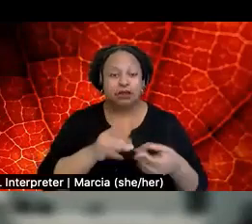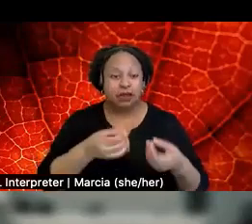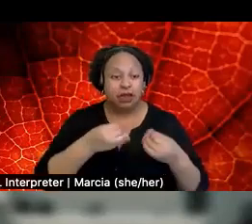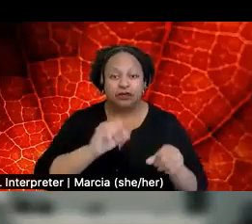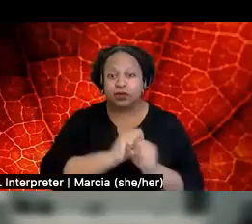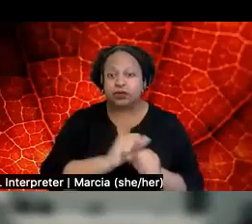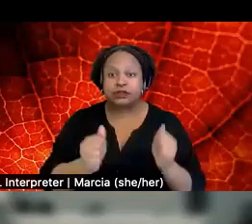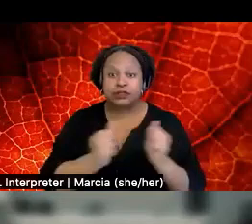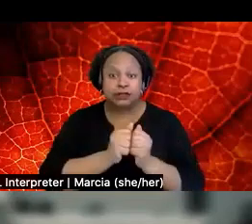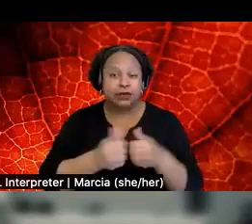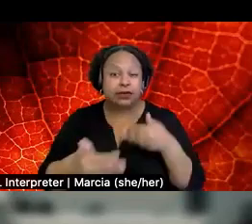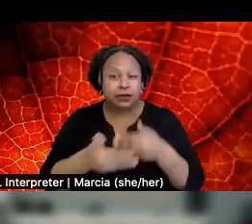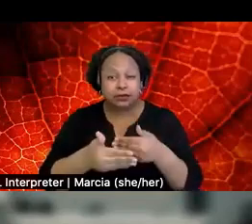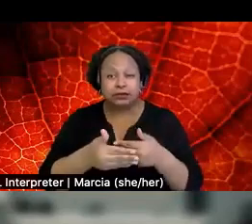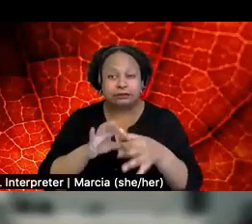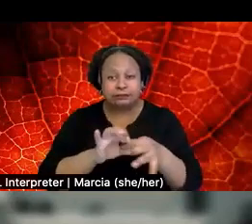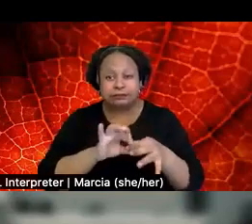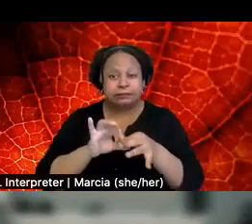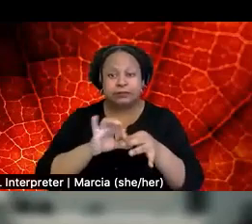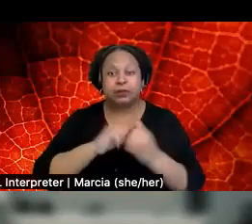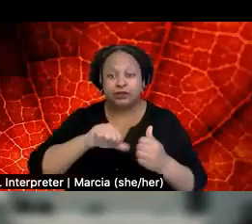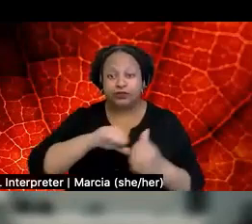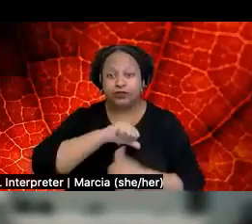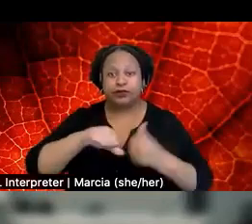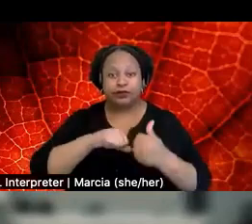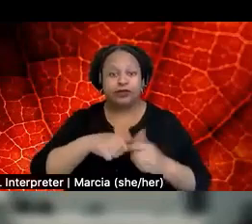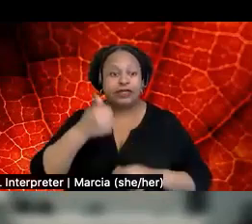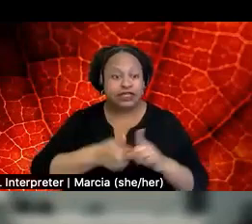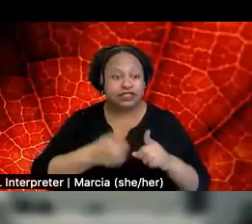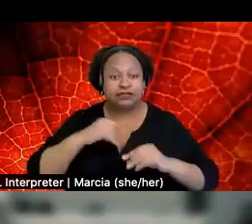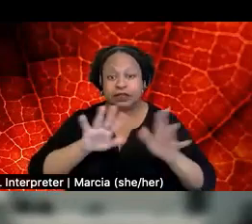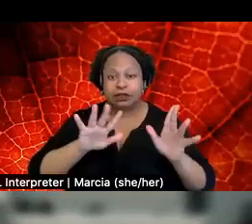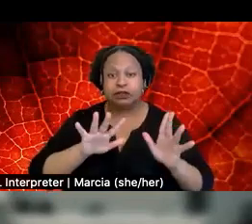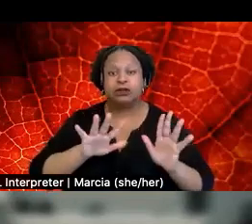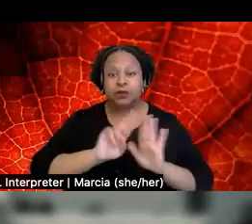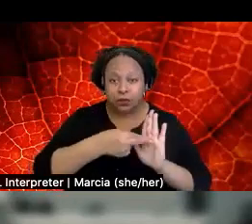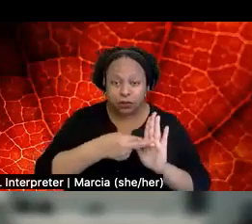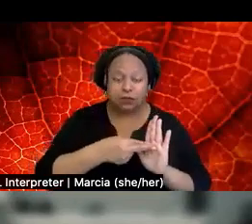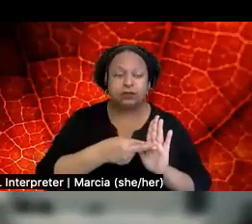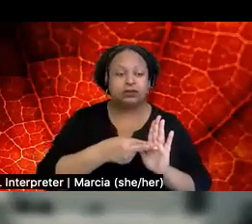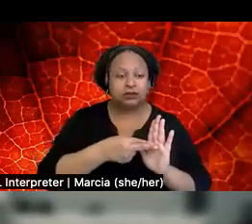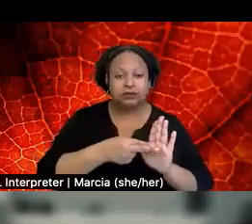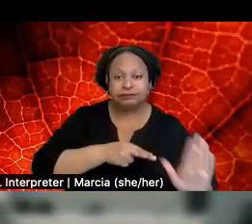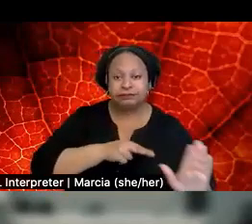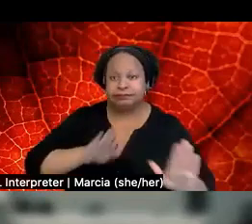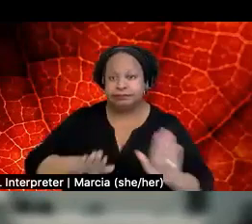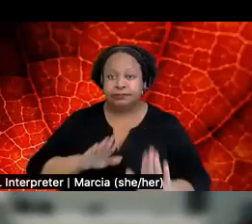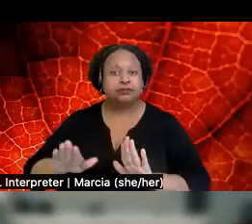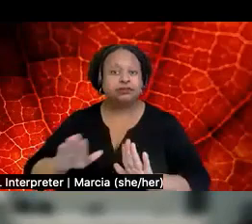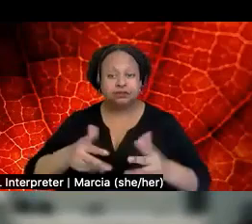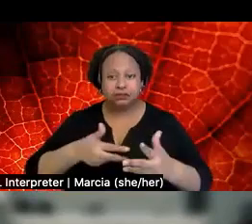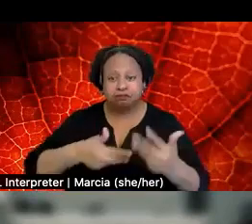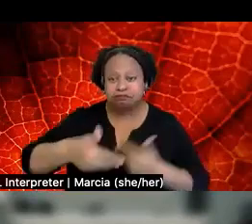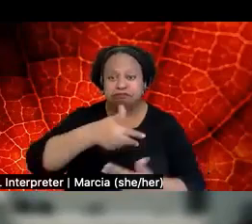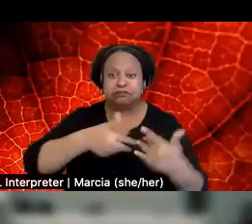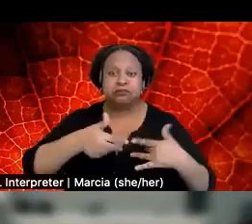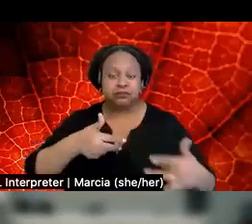together with each having their defined roles and then a lot of interaction. So the first thing we have to do is to verify